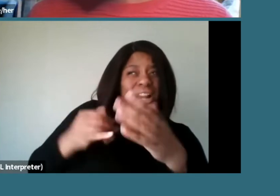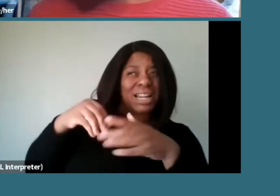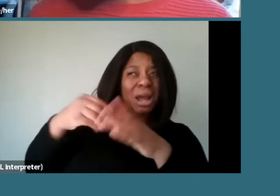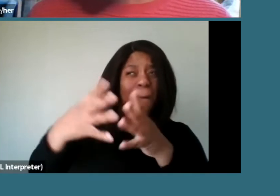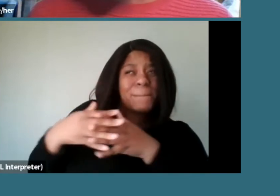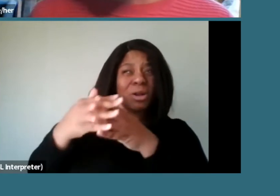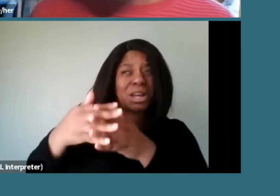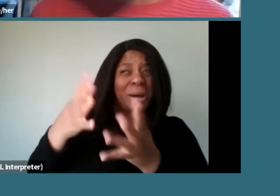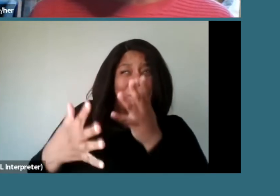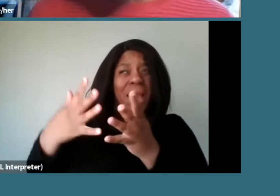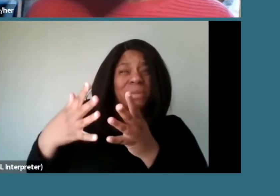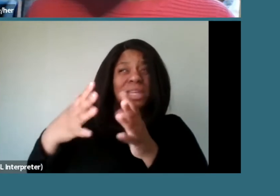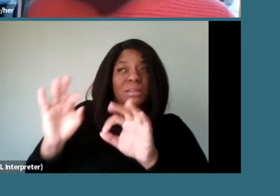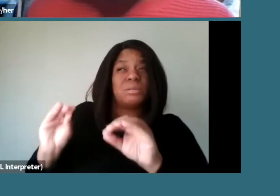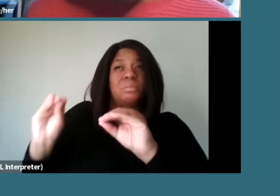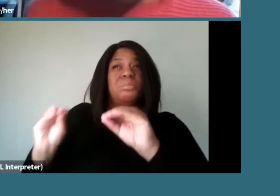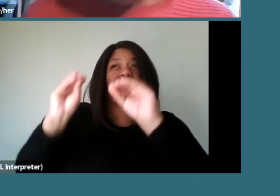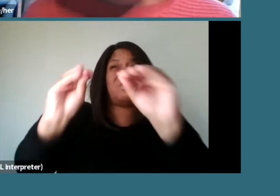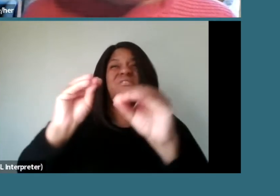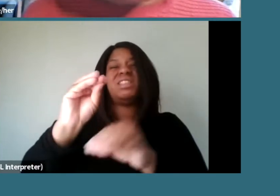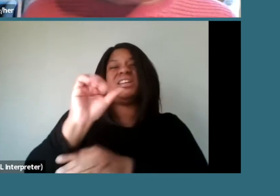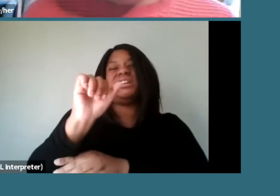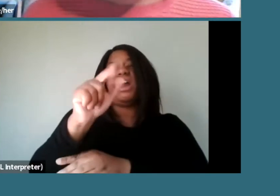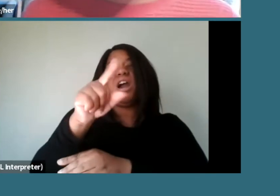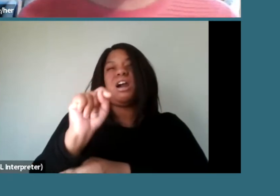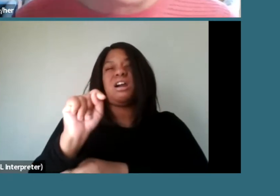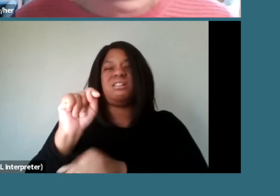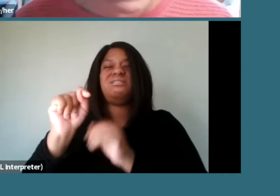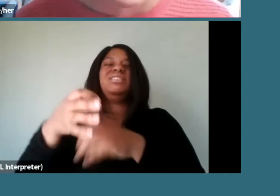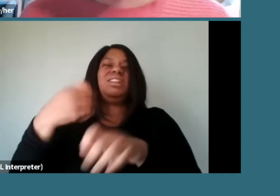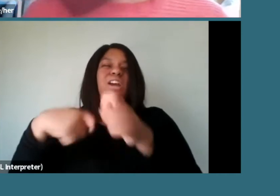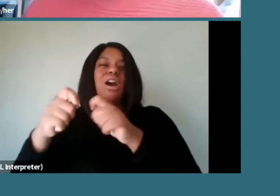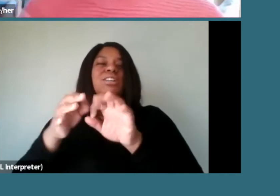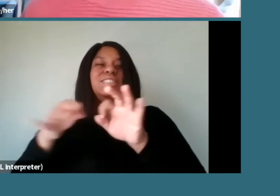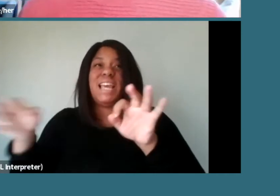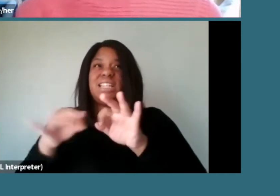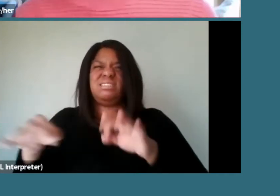And I like, oh no, that's redundant. And that's where that's at right now.